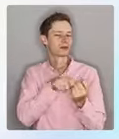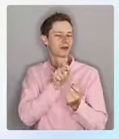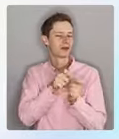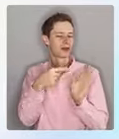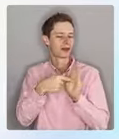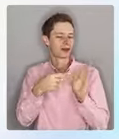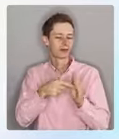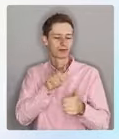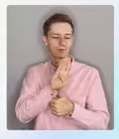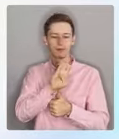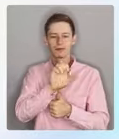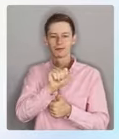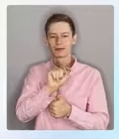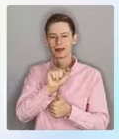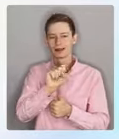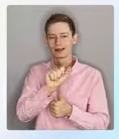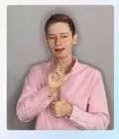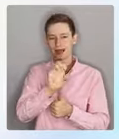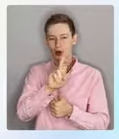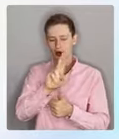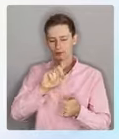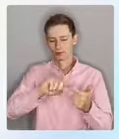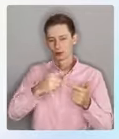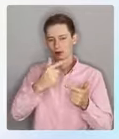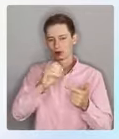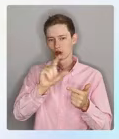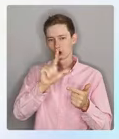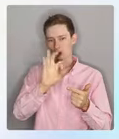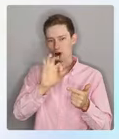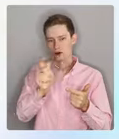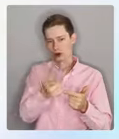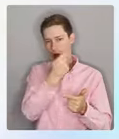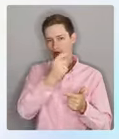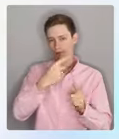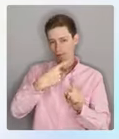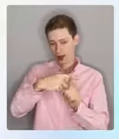Here are some examples of how Beat Saber, GOLF+, and Meta Horizon Worlds have implemented Destinations.